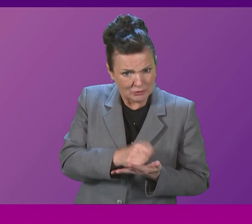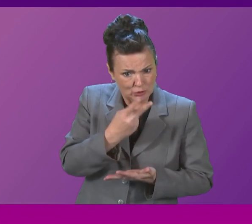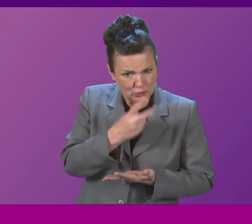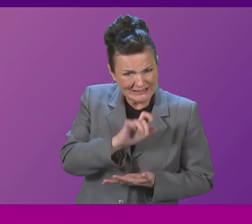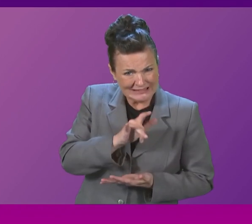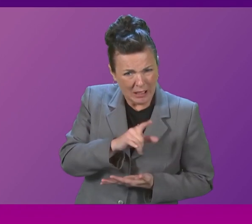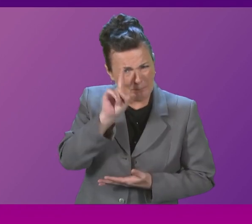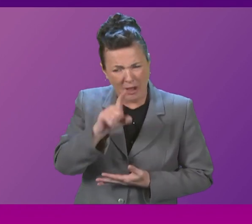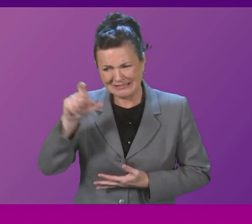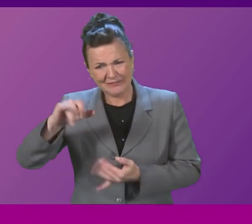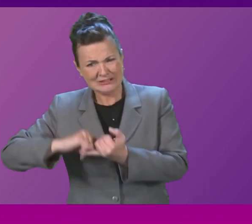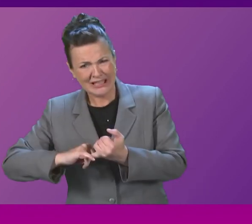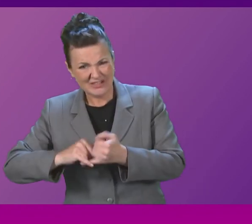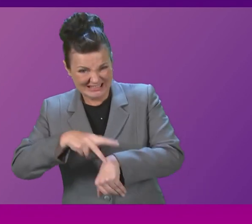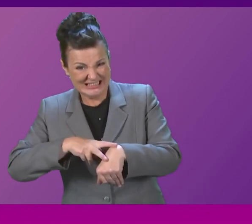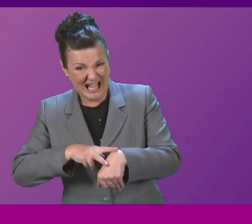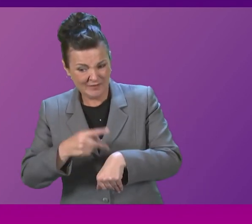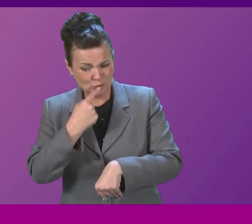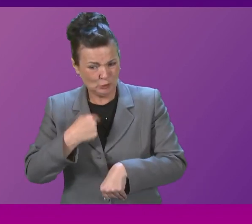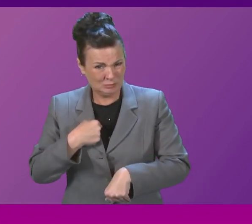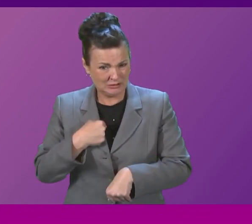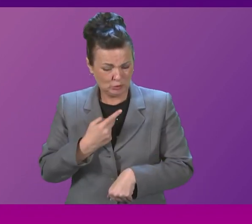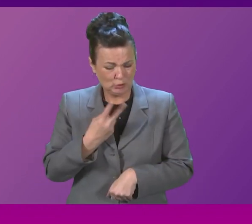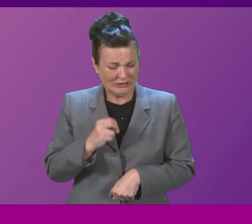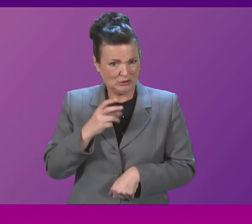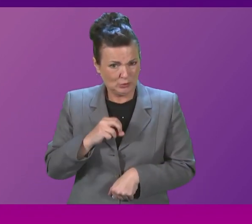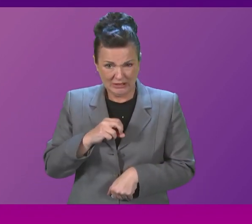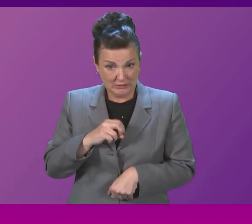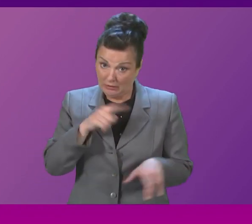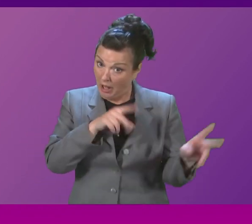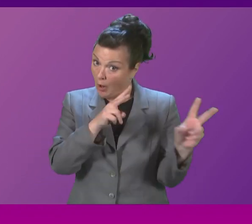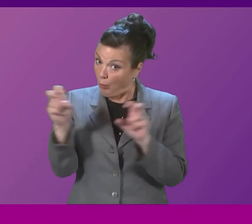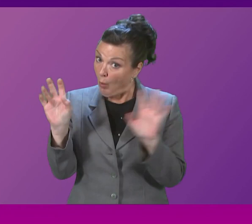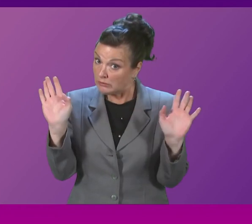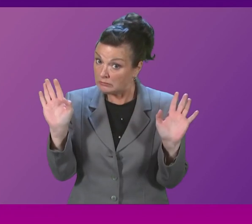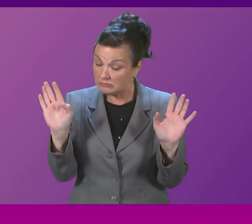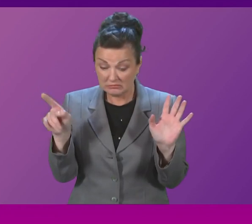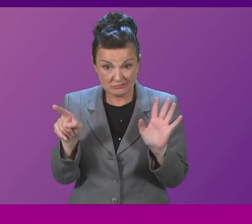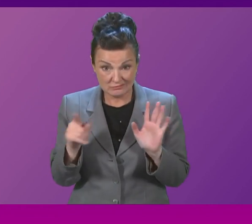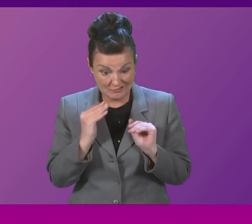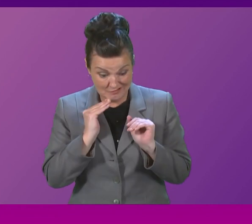it was told by civil servants in 2020 that it had not “been properly sourced”?